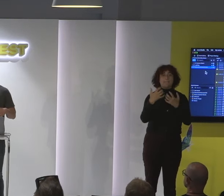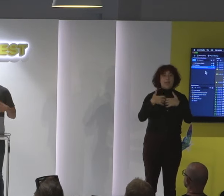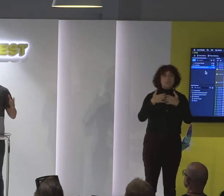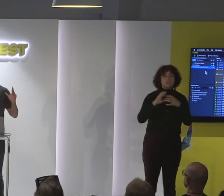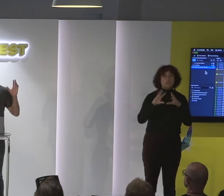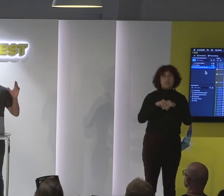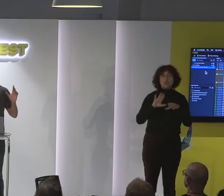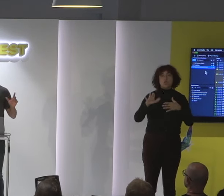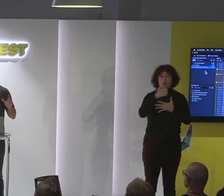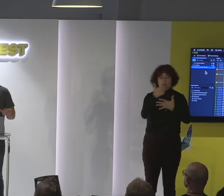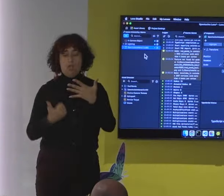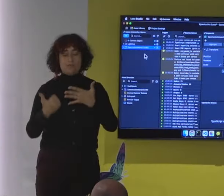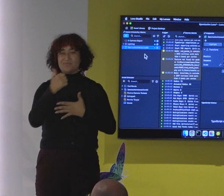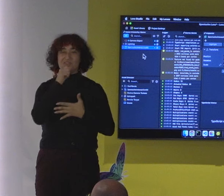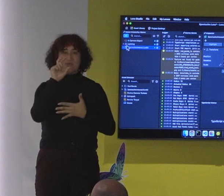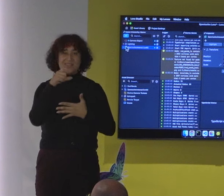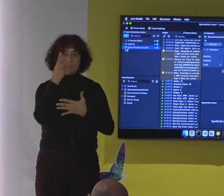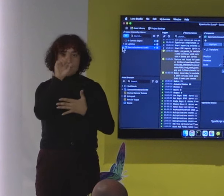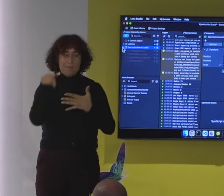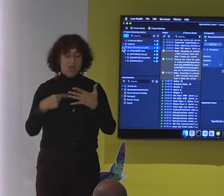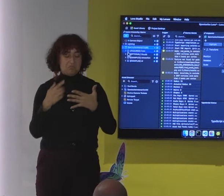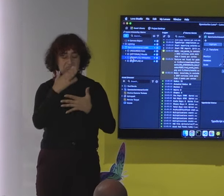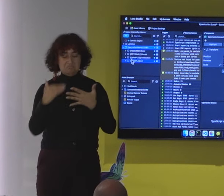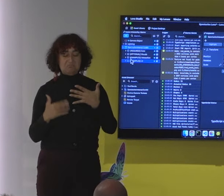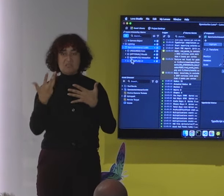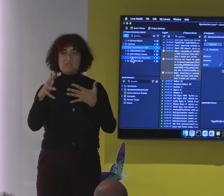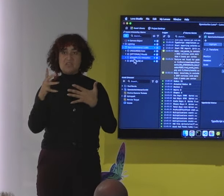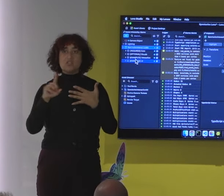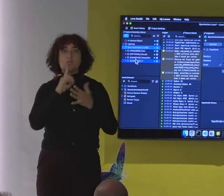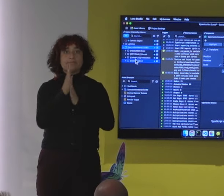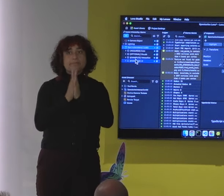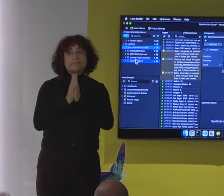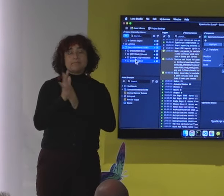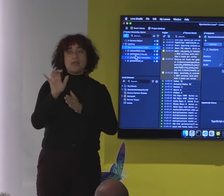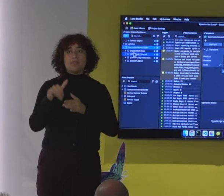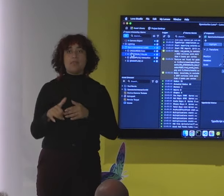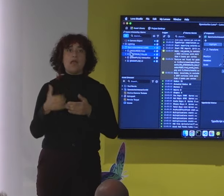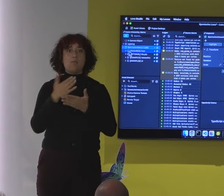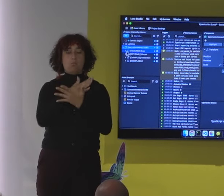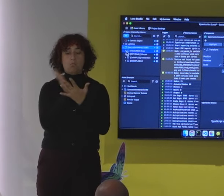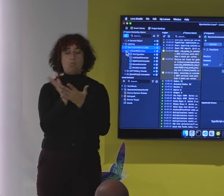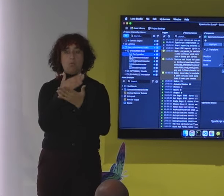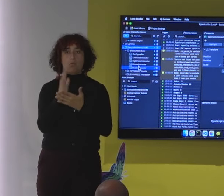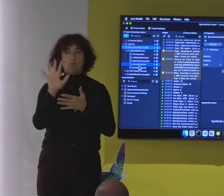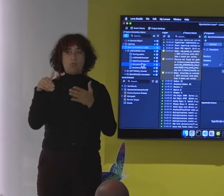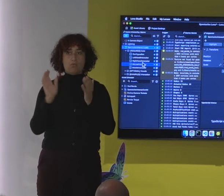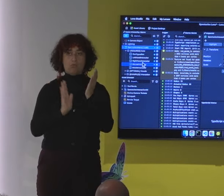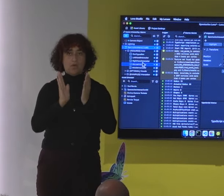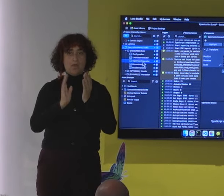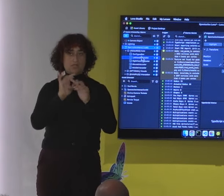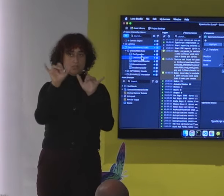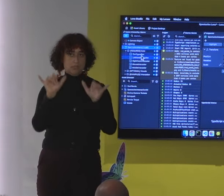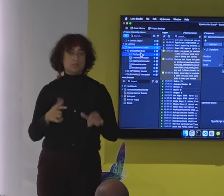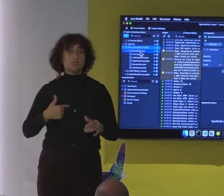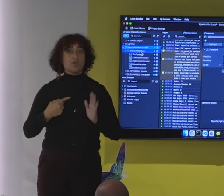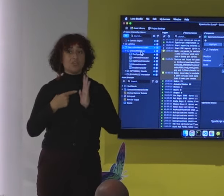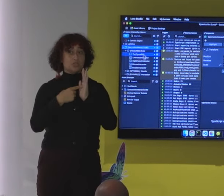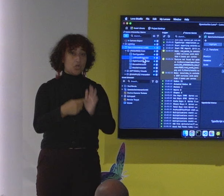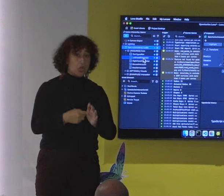You don't really need to think about it. This is what really drives that multimodal interaction system. So, I can show a sneak peek. You see in this core